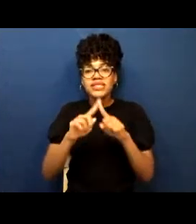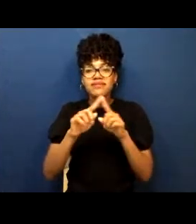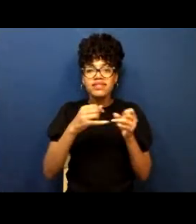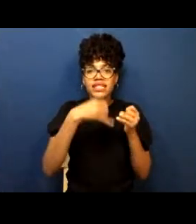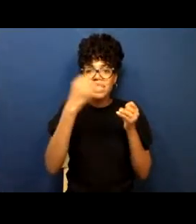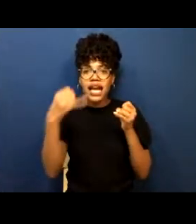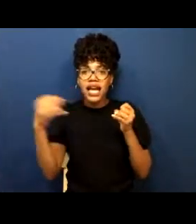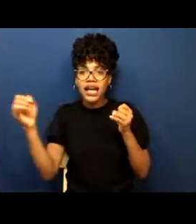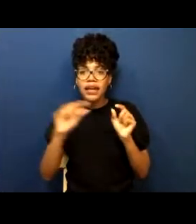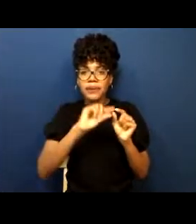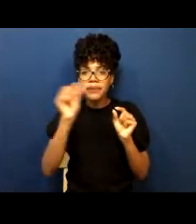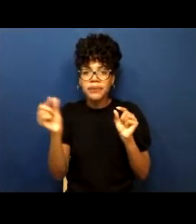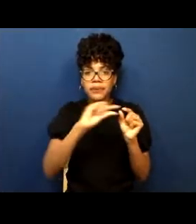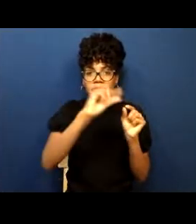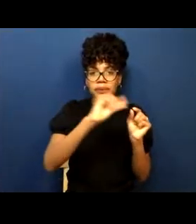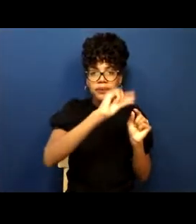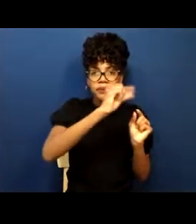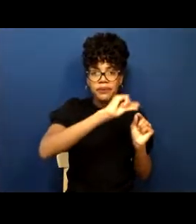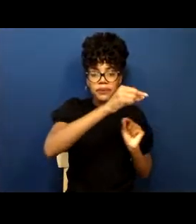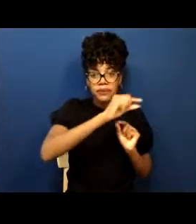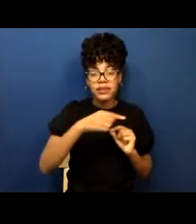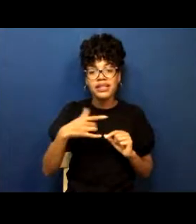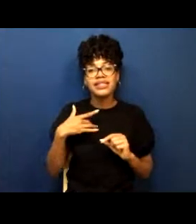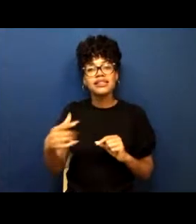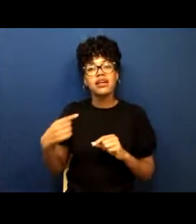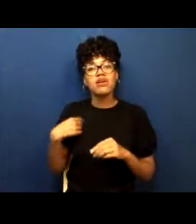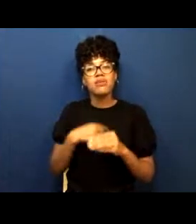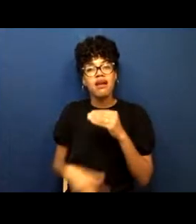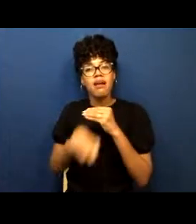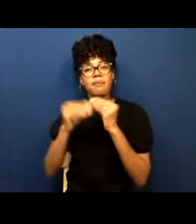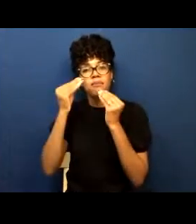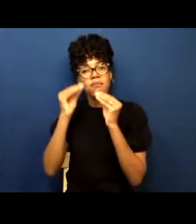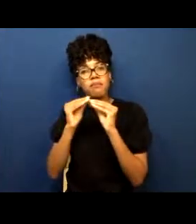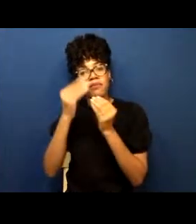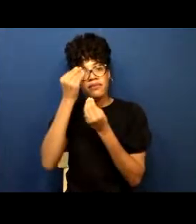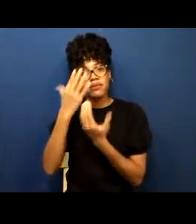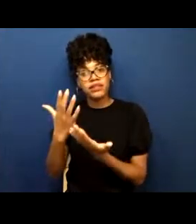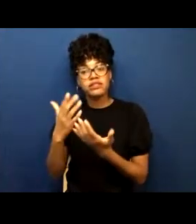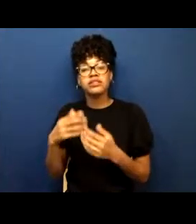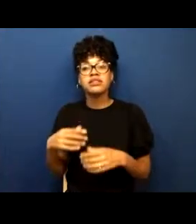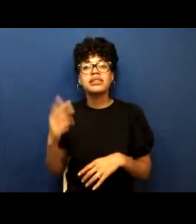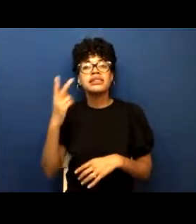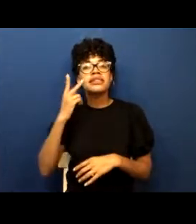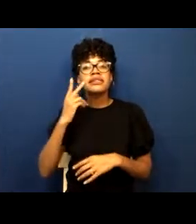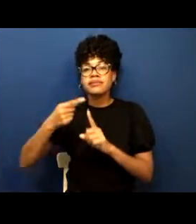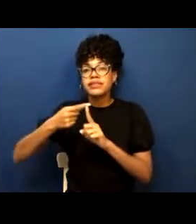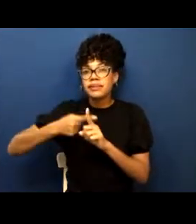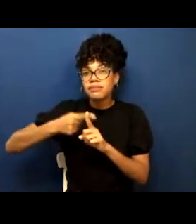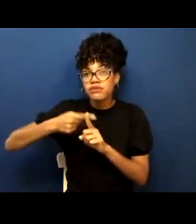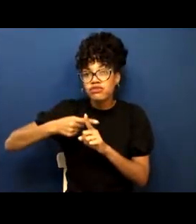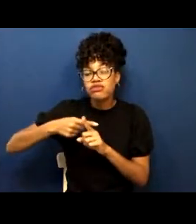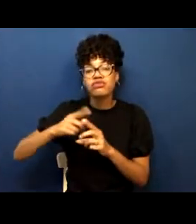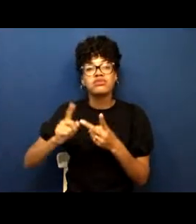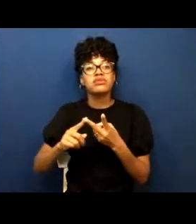take additional tools and we'll overlay these lines with sea surface temperature, wind currents, sea currents,